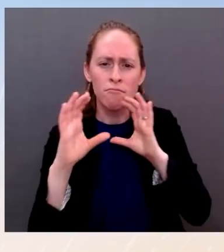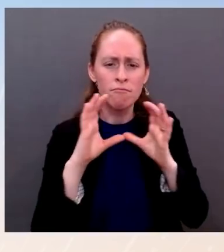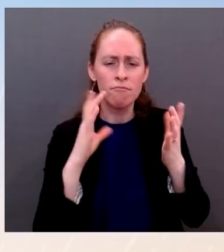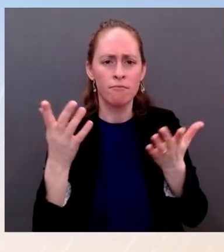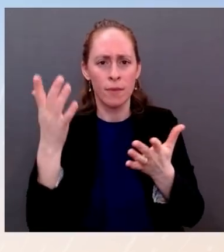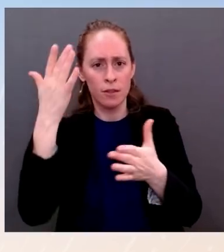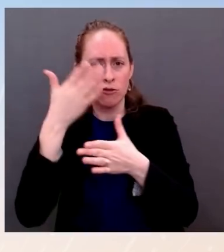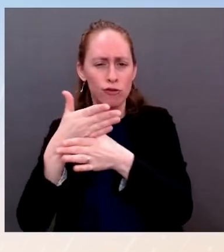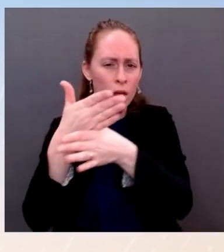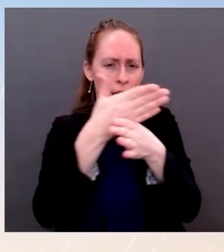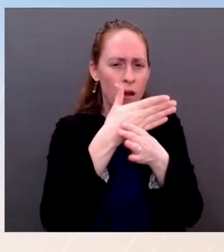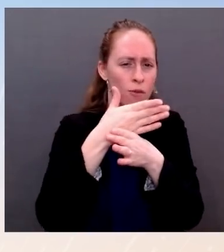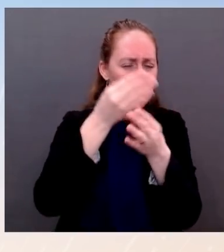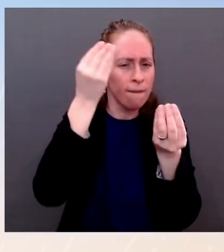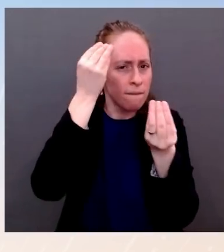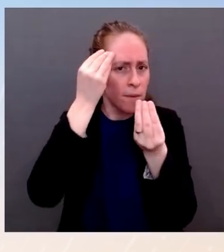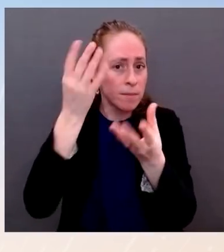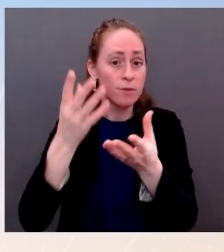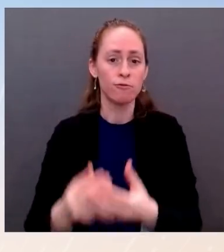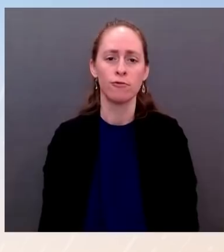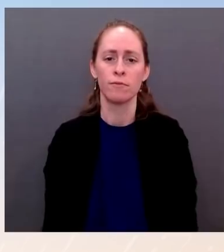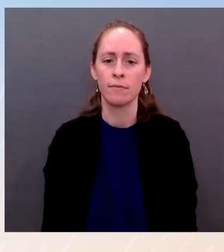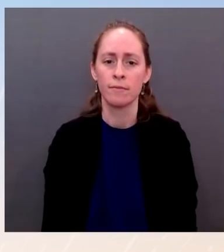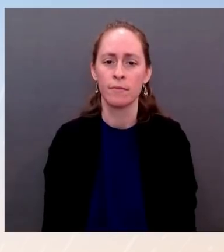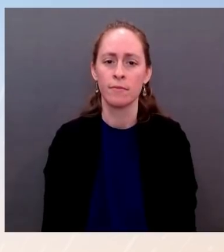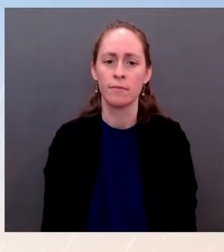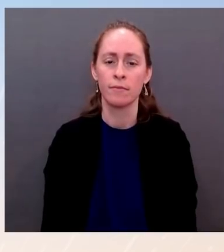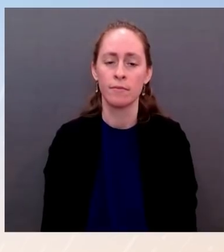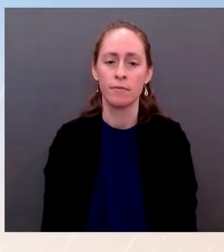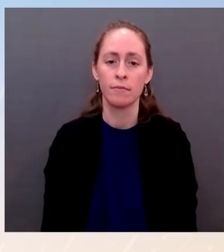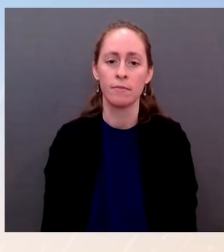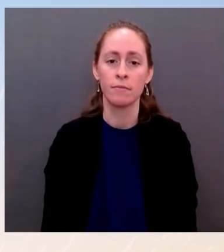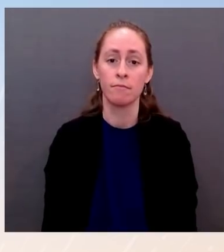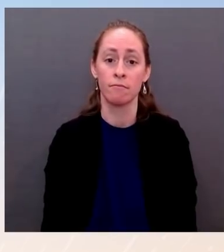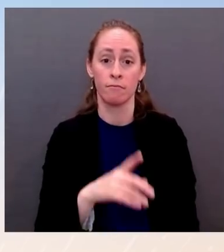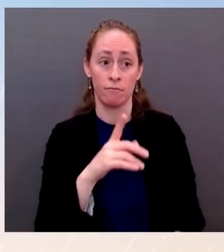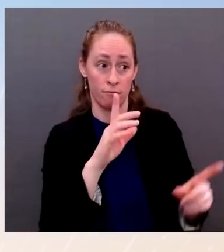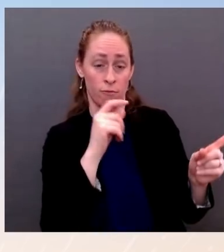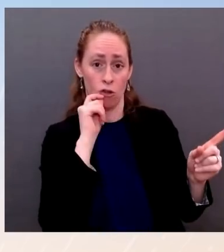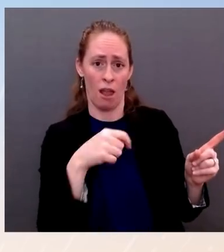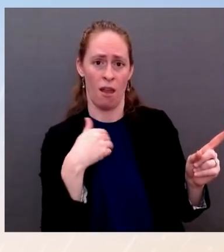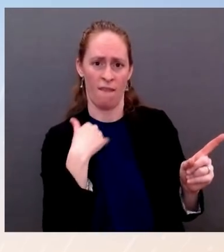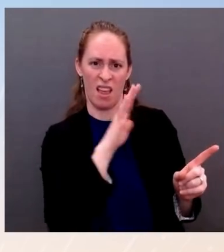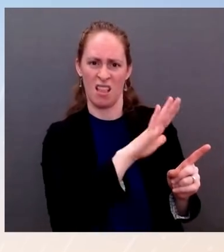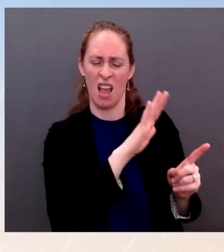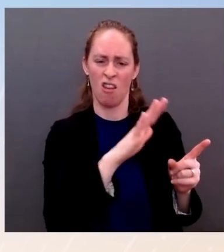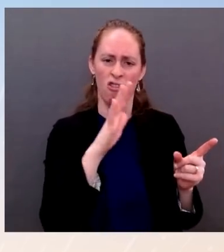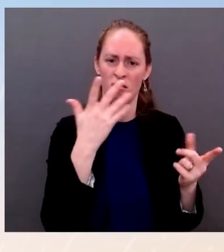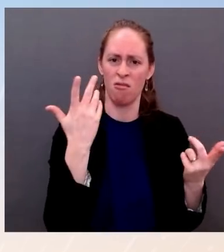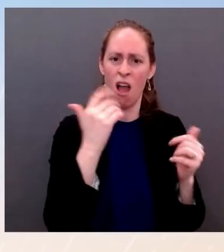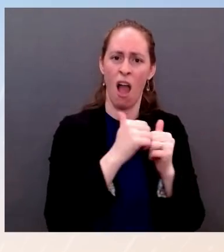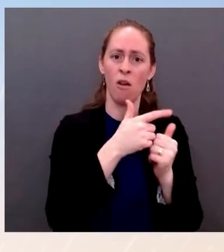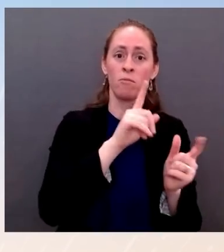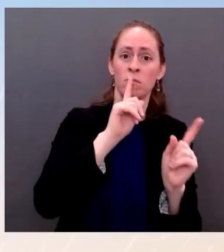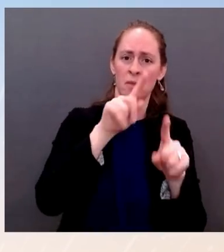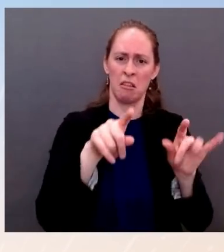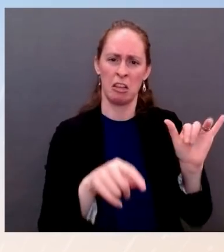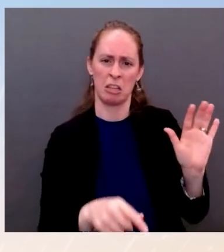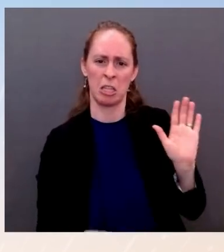that they're choosing their course. I can only say that, based on the information we have, we've chosen to be as transparent as possible